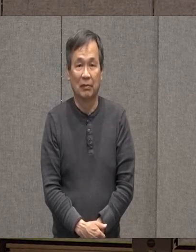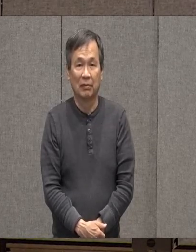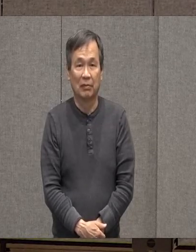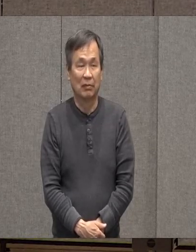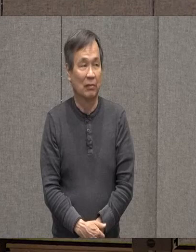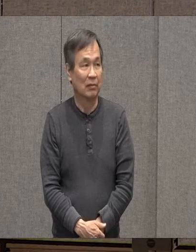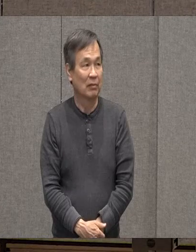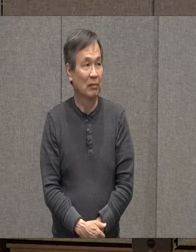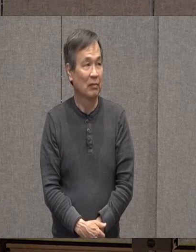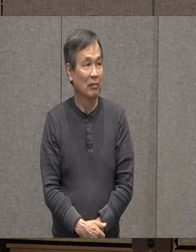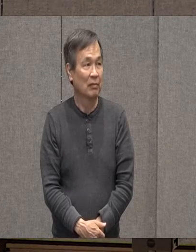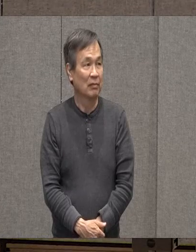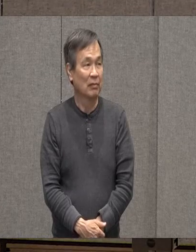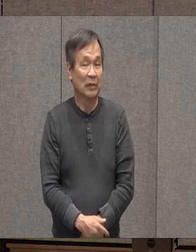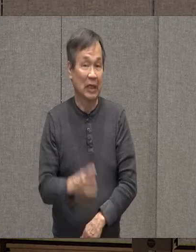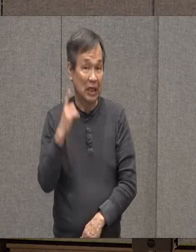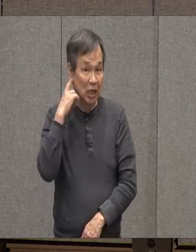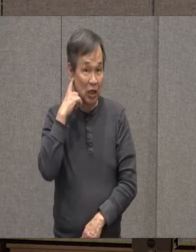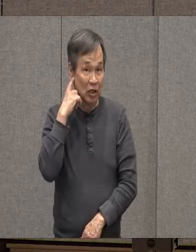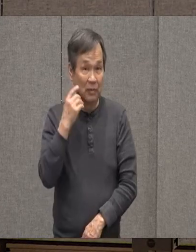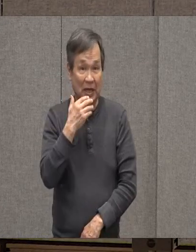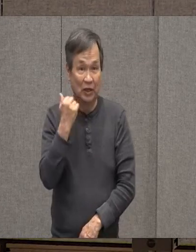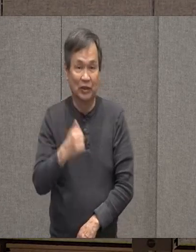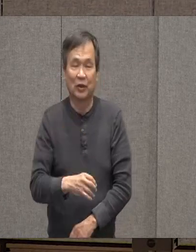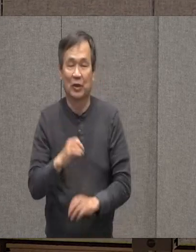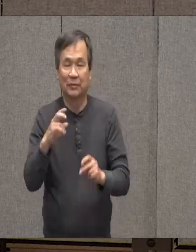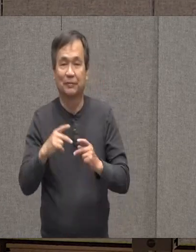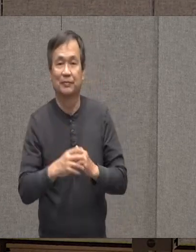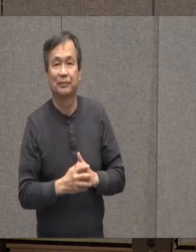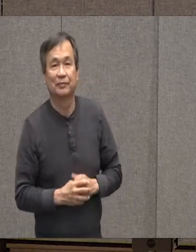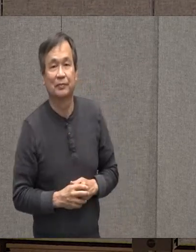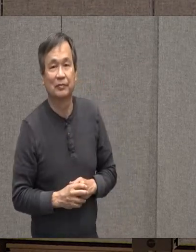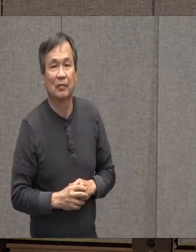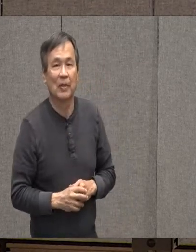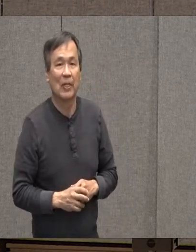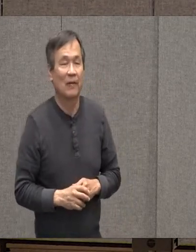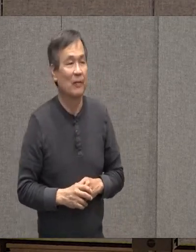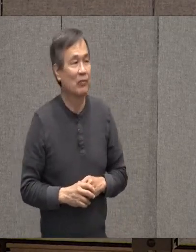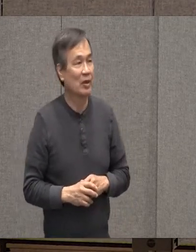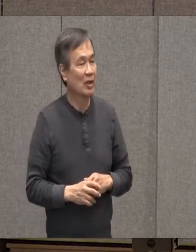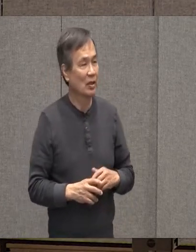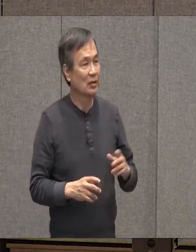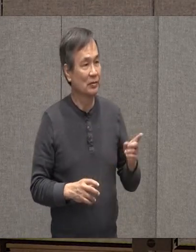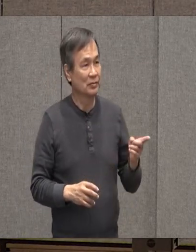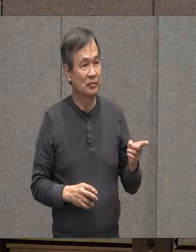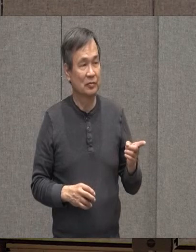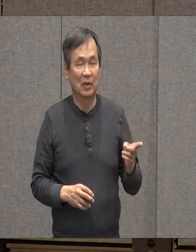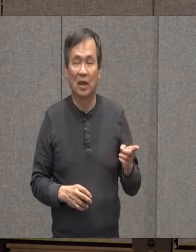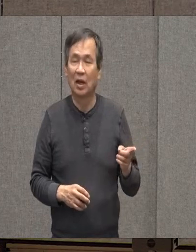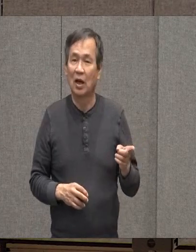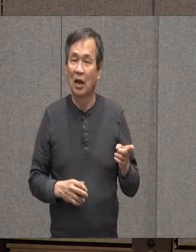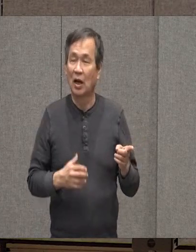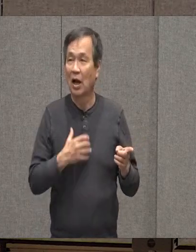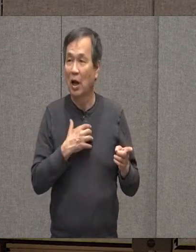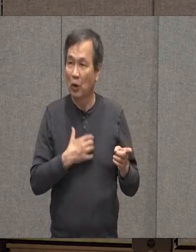All right, can you hear me now hopefully. So that was interesting, I wish I could make that kind of money.